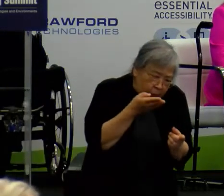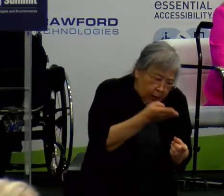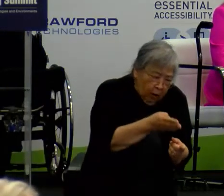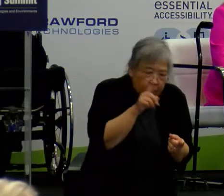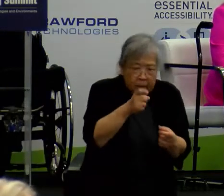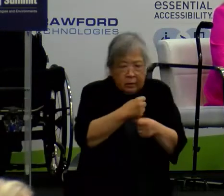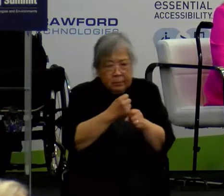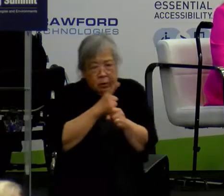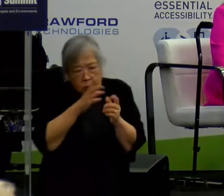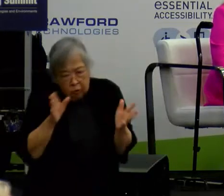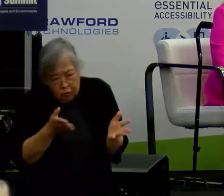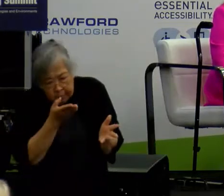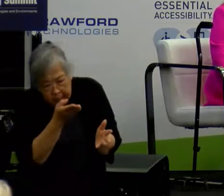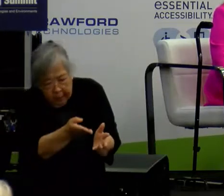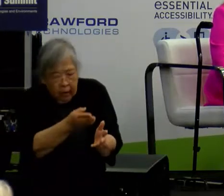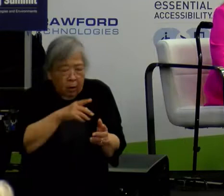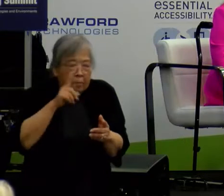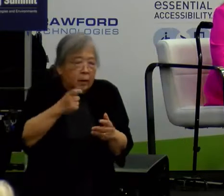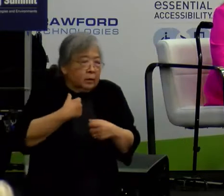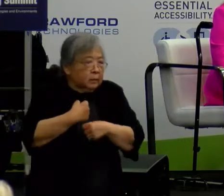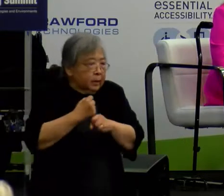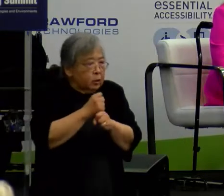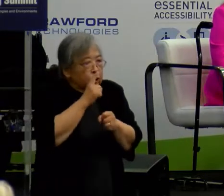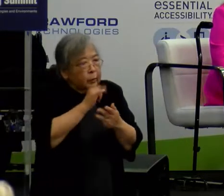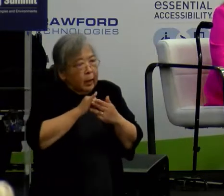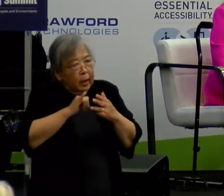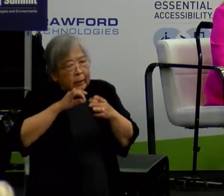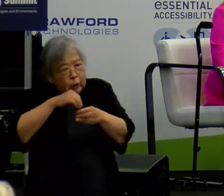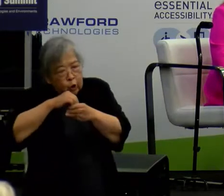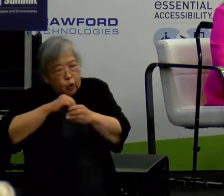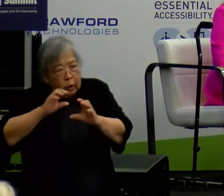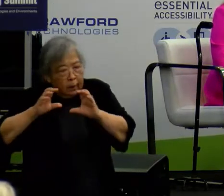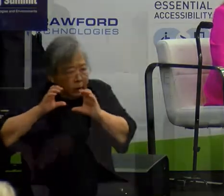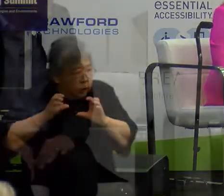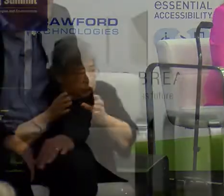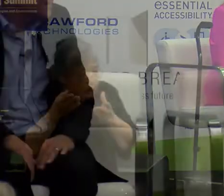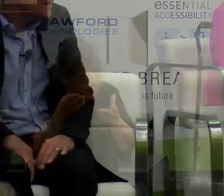And then kind of the internal communications campaign for lack of a better term that that's there too.